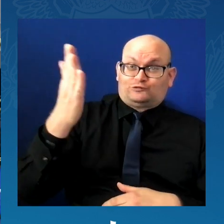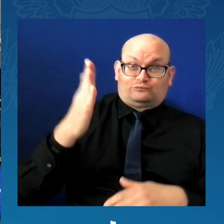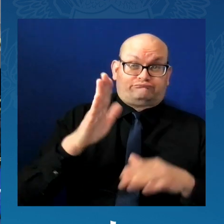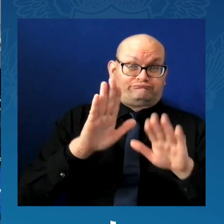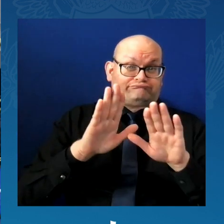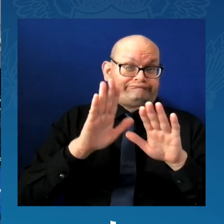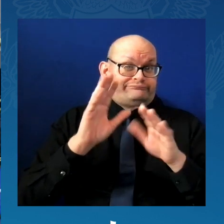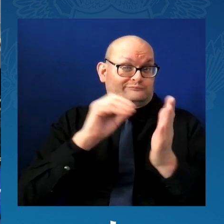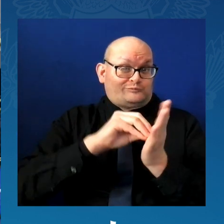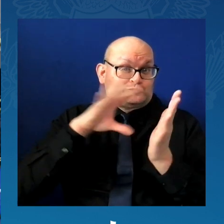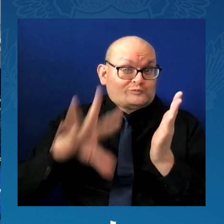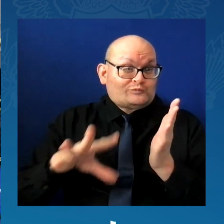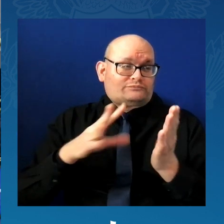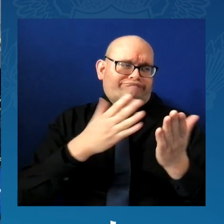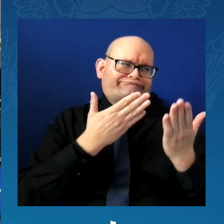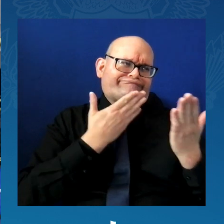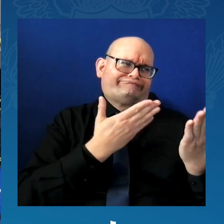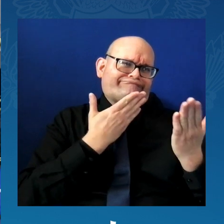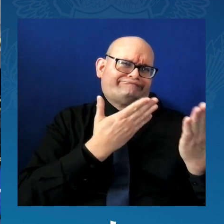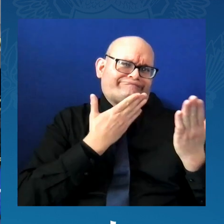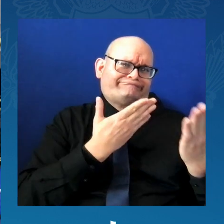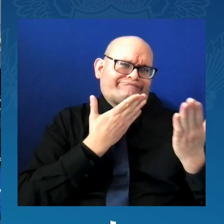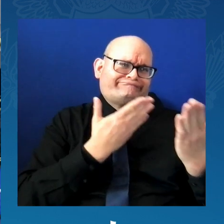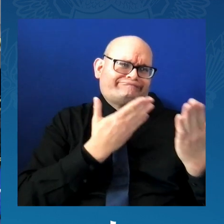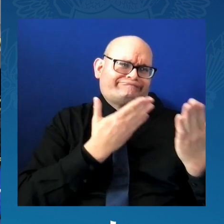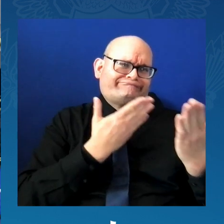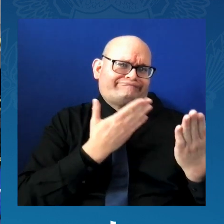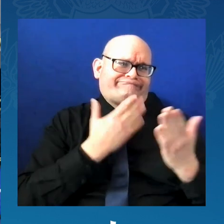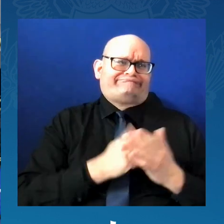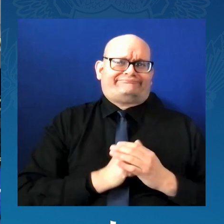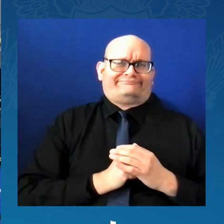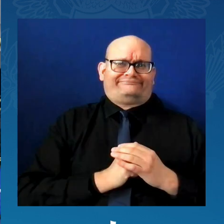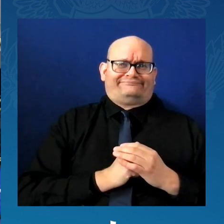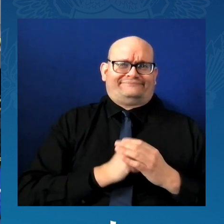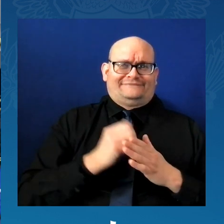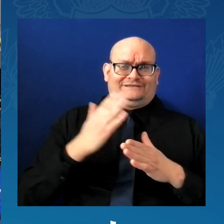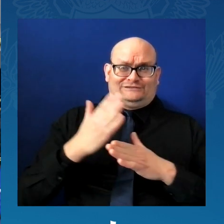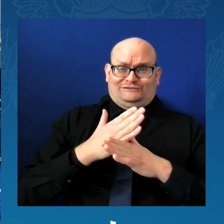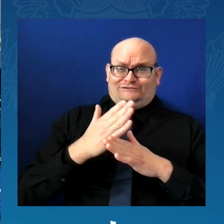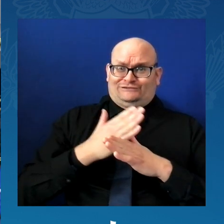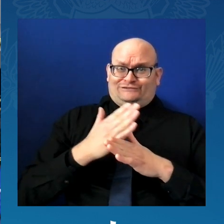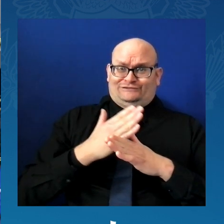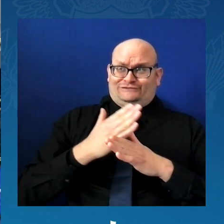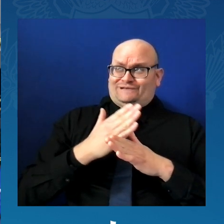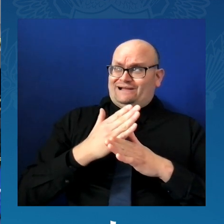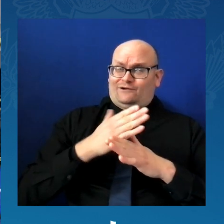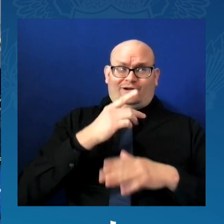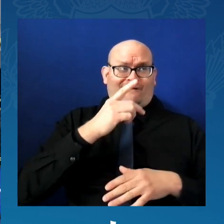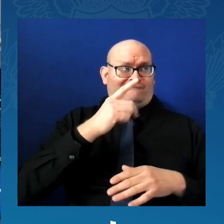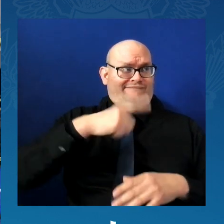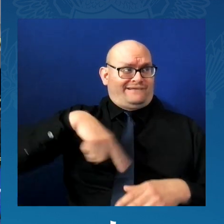And please share with all of us. Teach us. How can we use space?